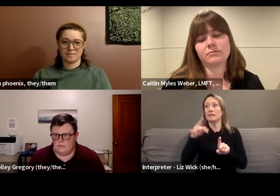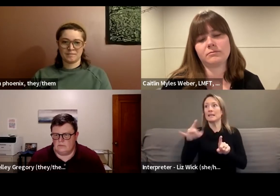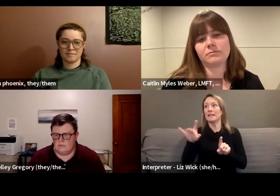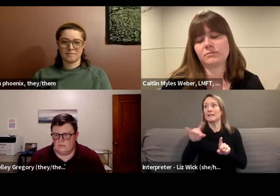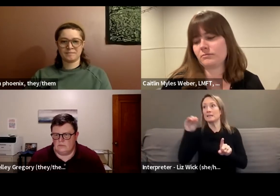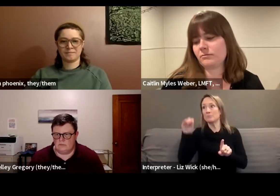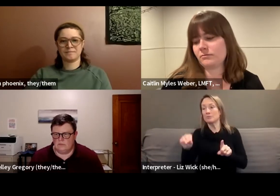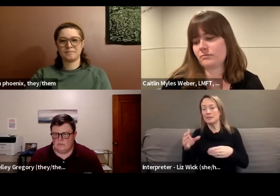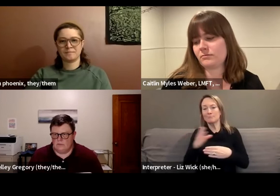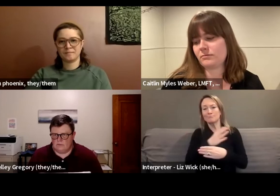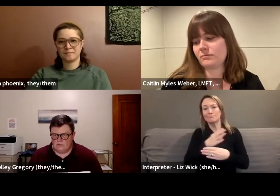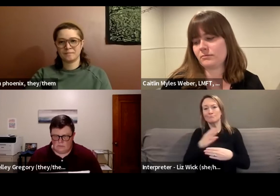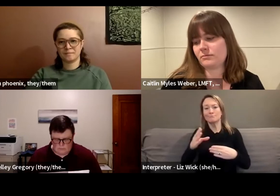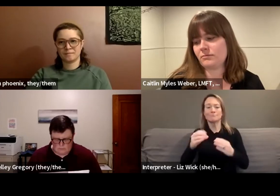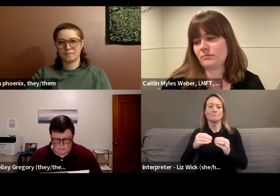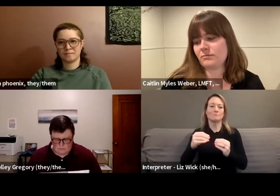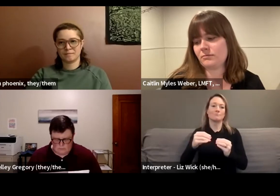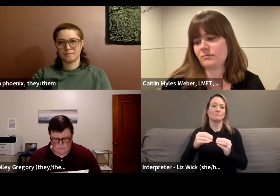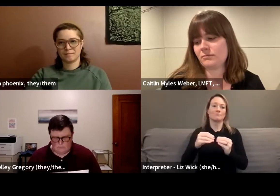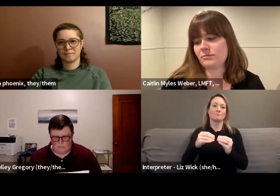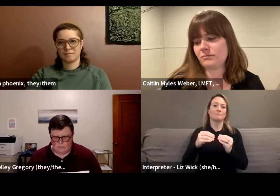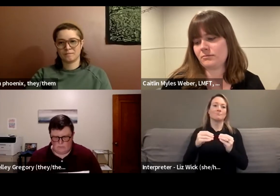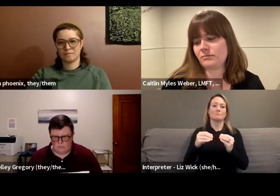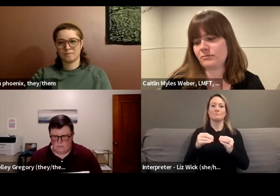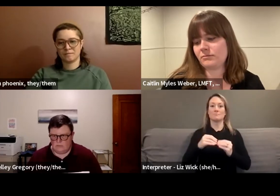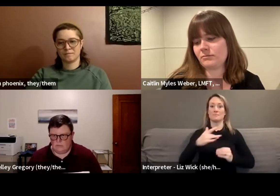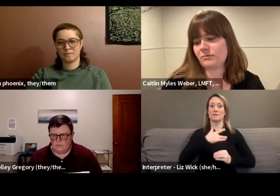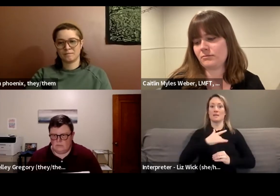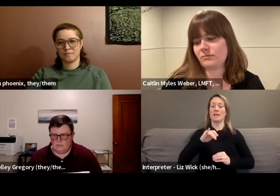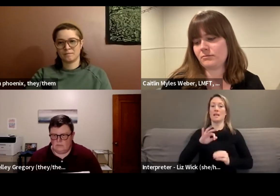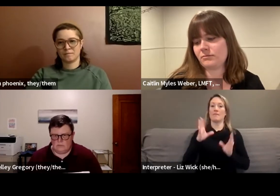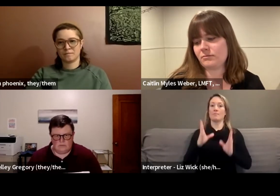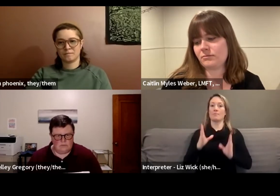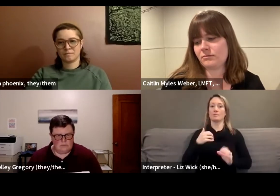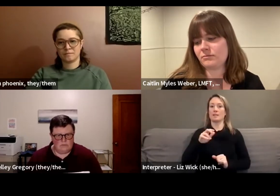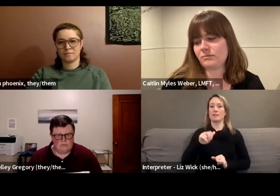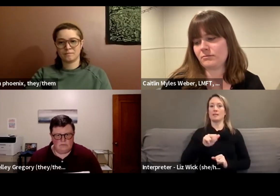more likely if a person has an autism diagnosis